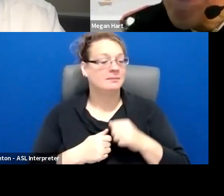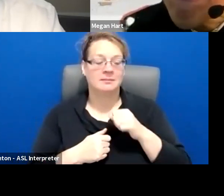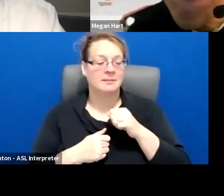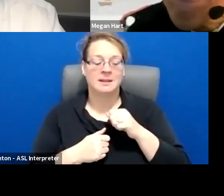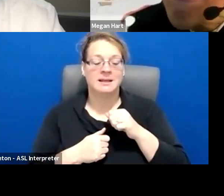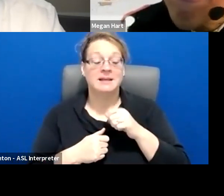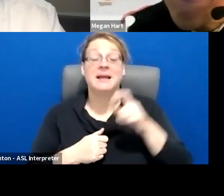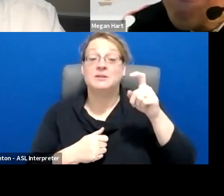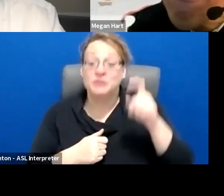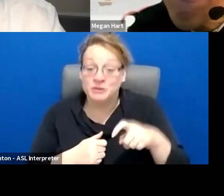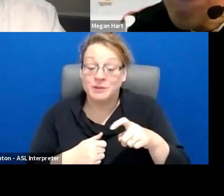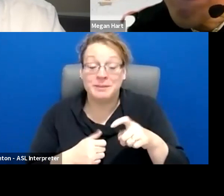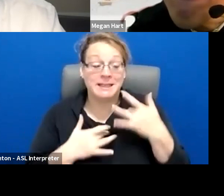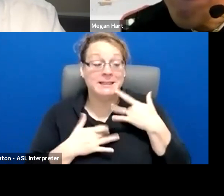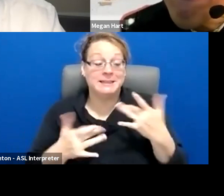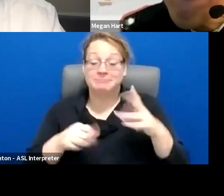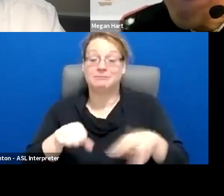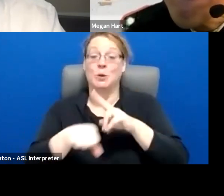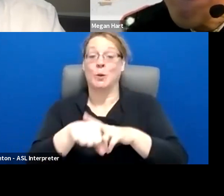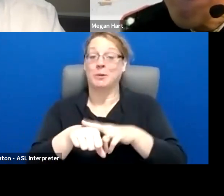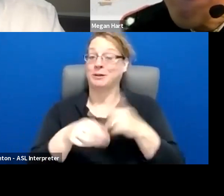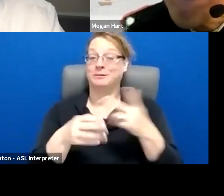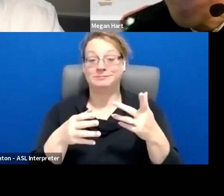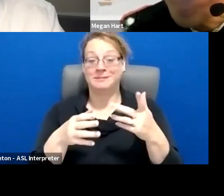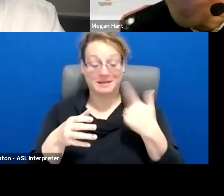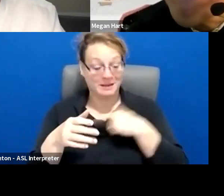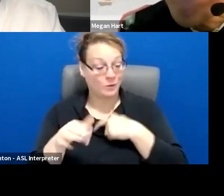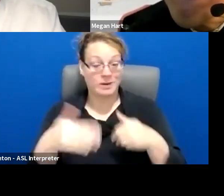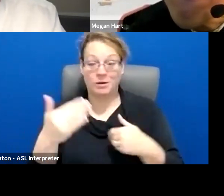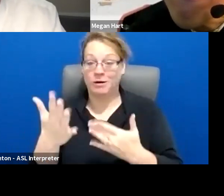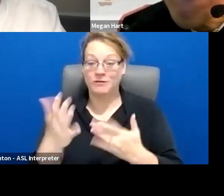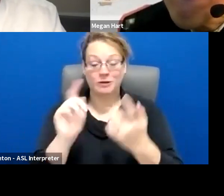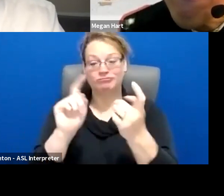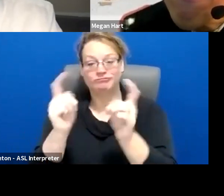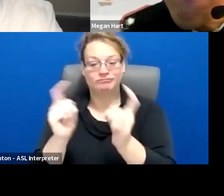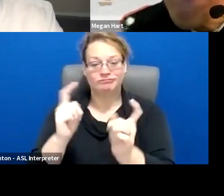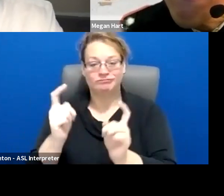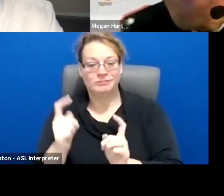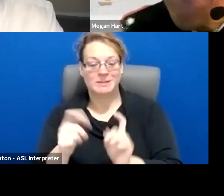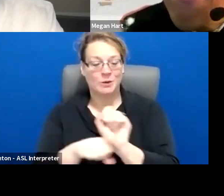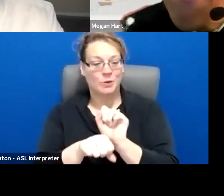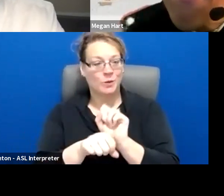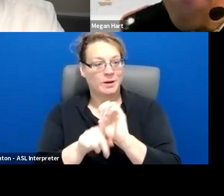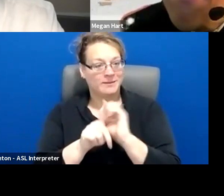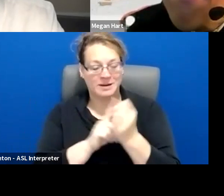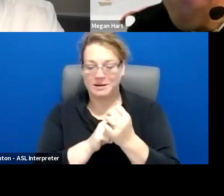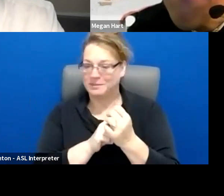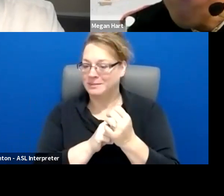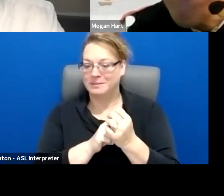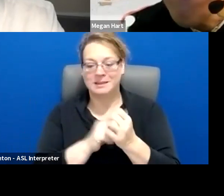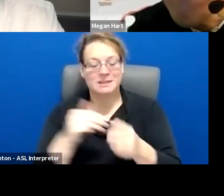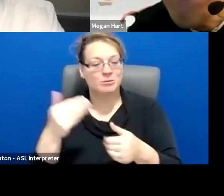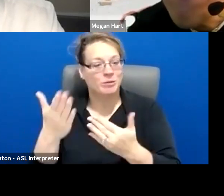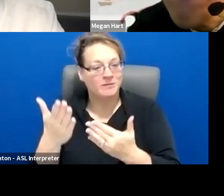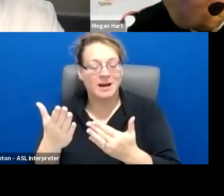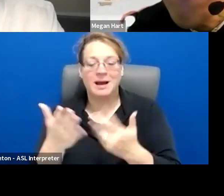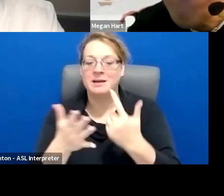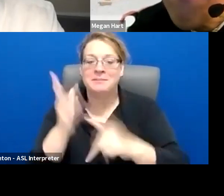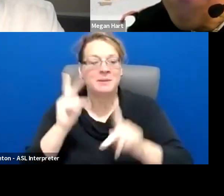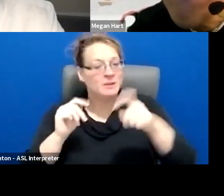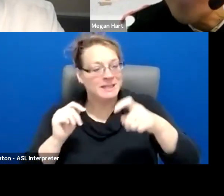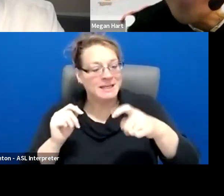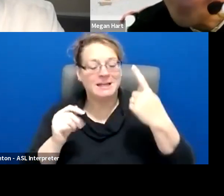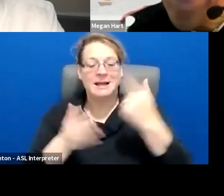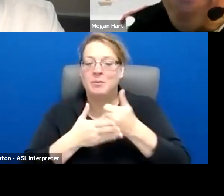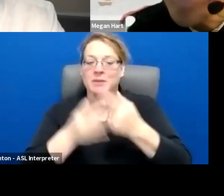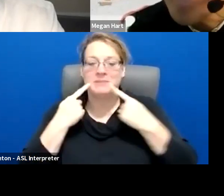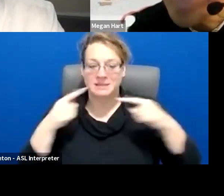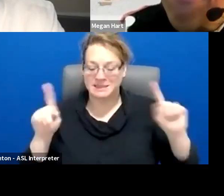There are employees across the board who benefit from this.